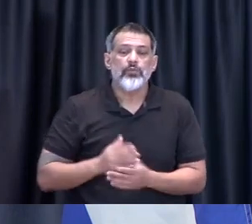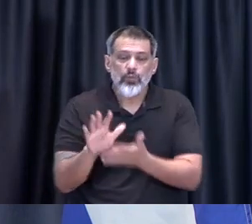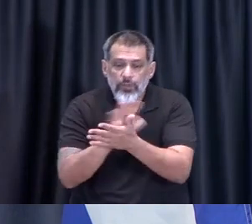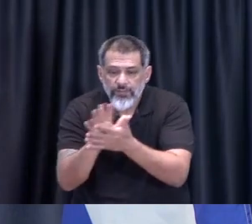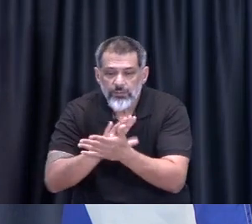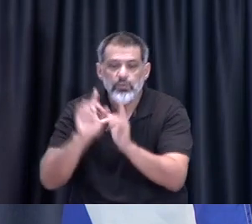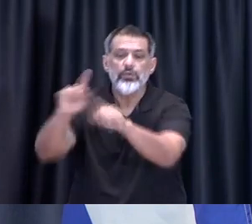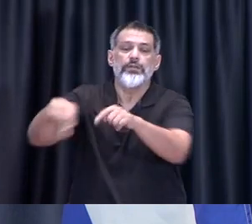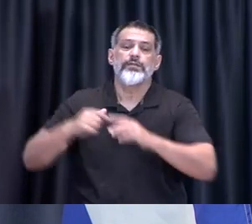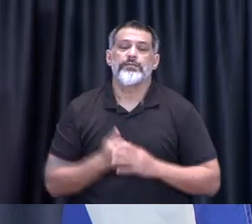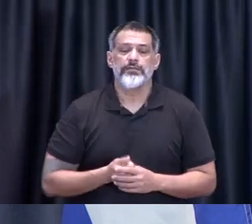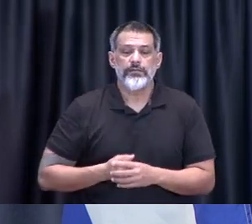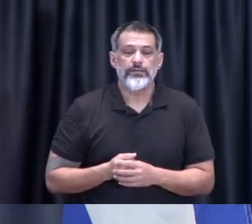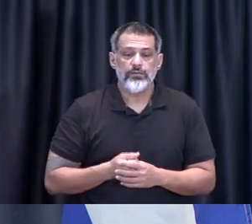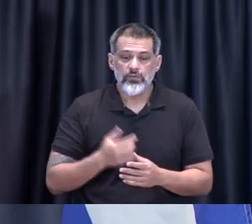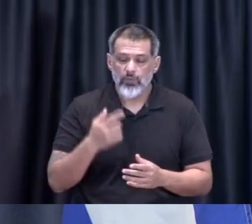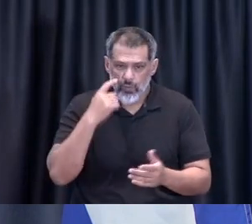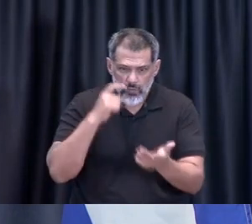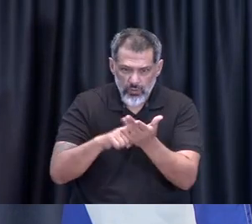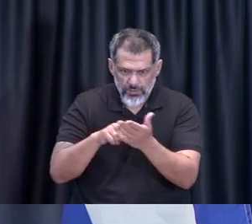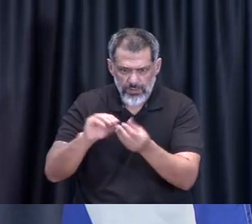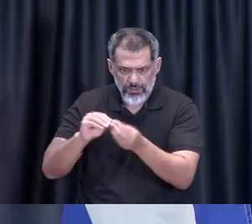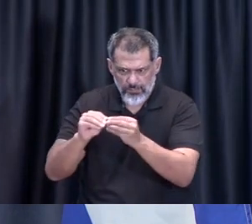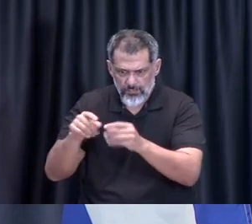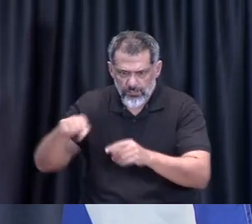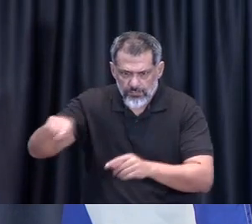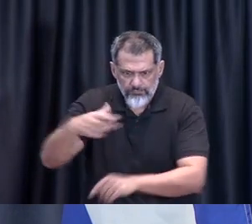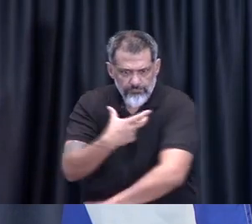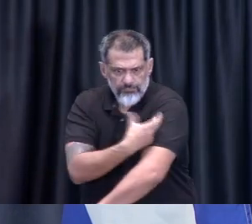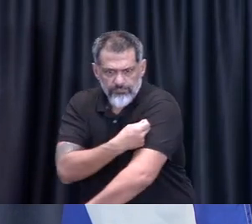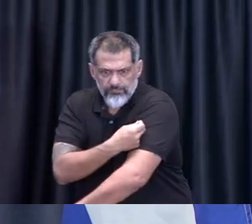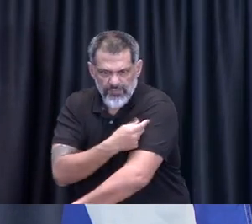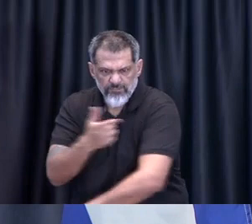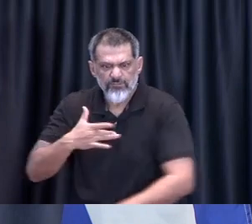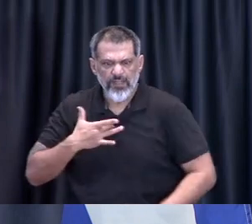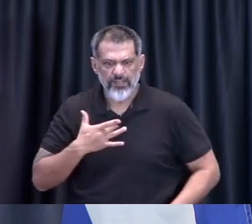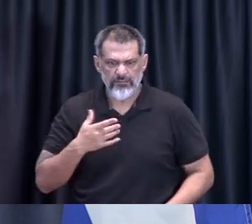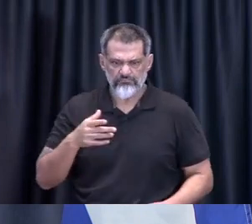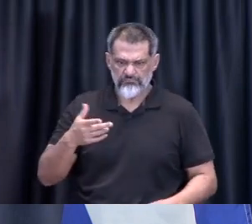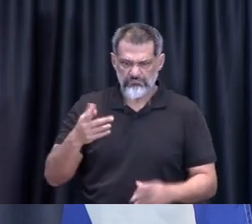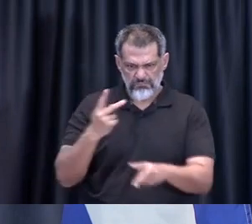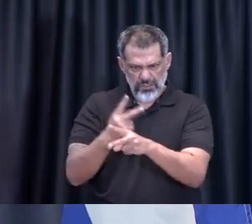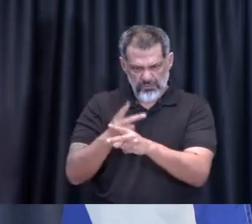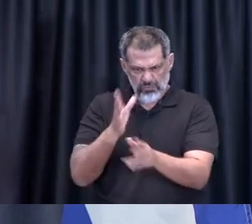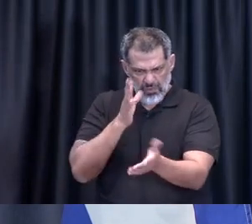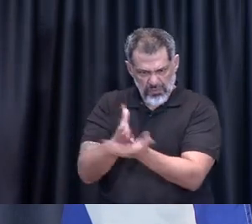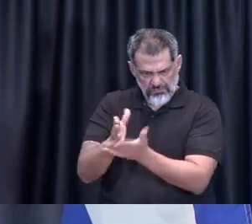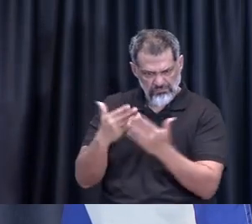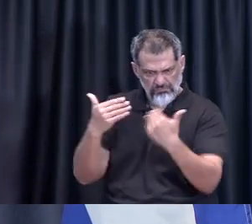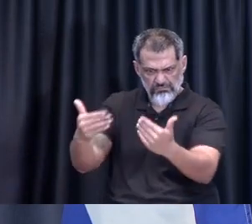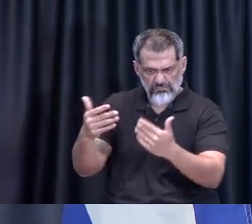vaccination seem to say that people will be alright and that they can go.